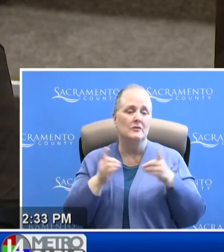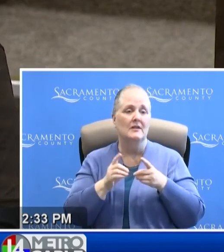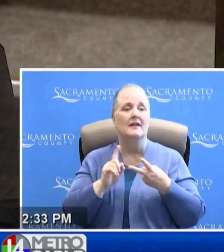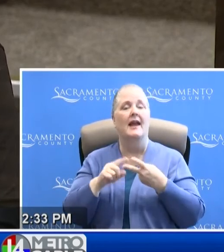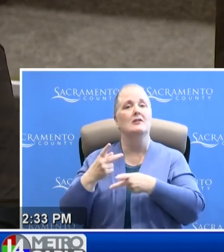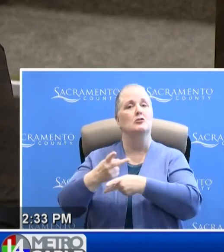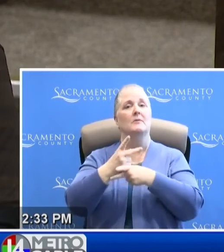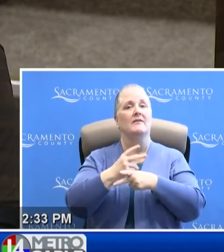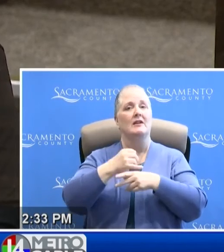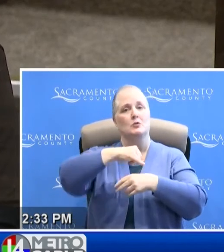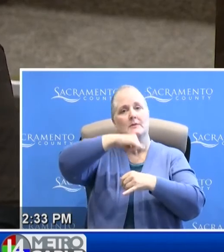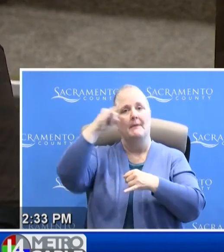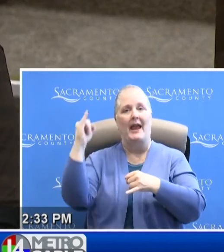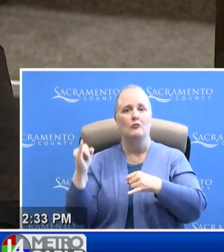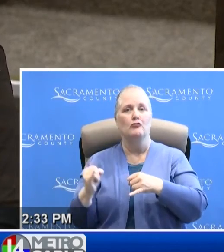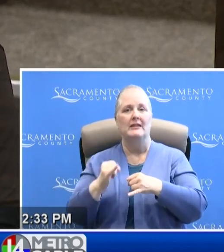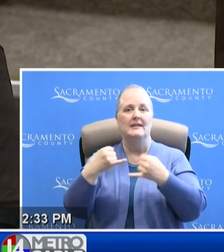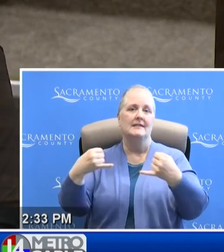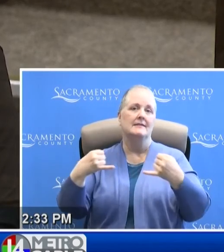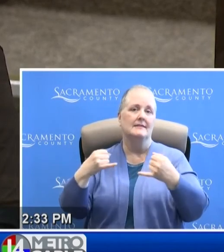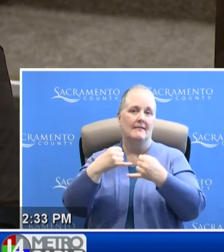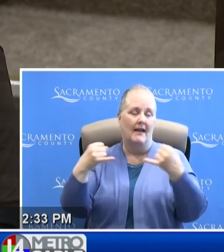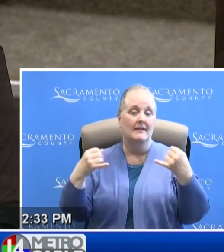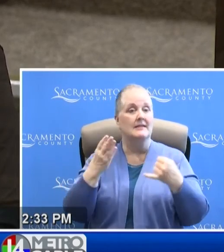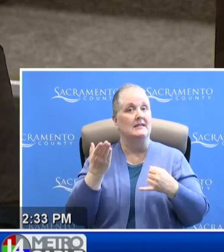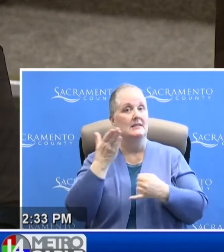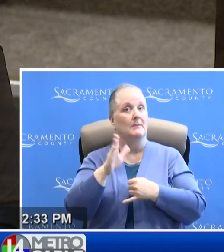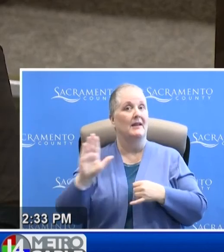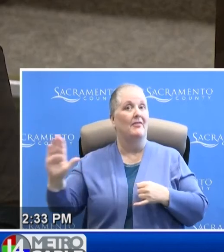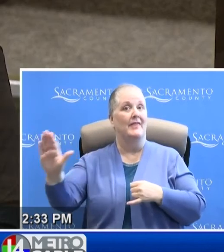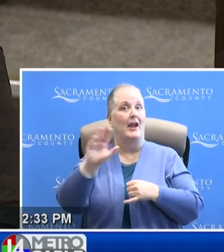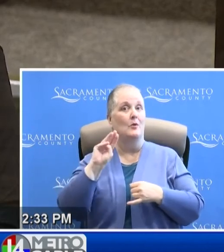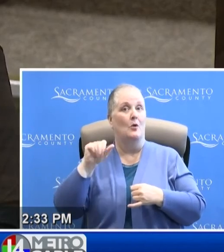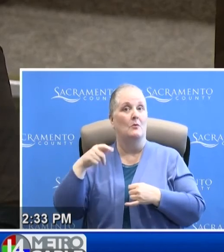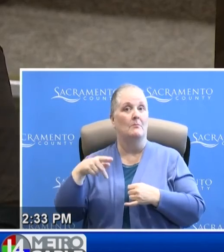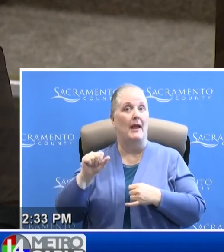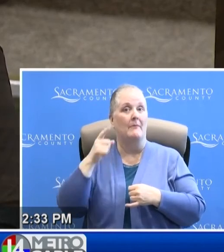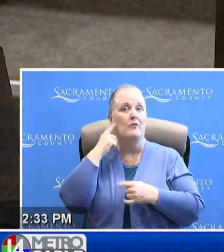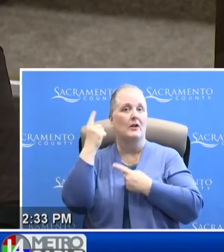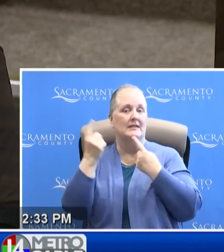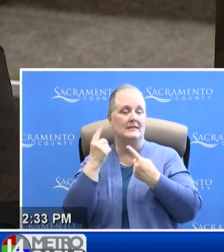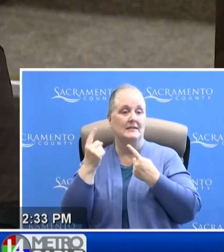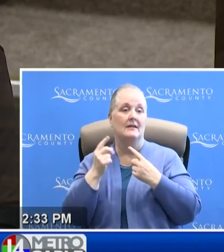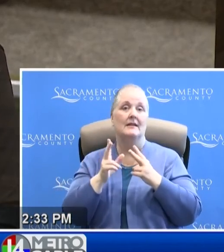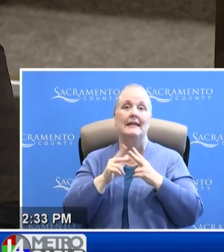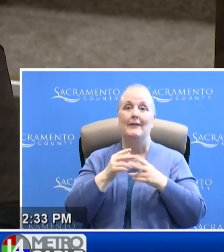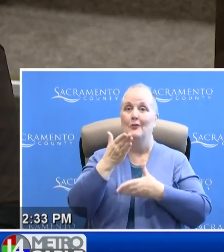Boundary Lines, as well as submitted their own maps for consideration, either hand-drawn or